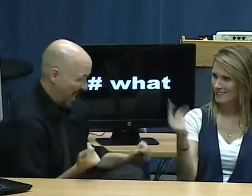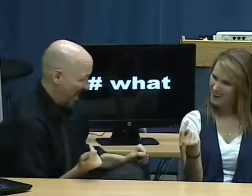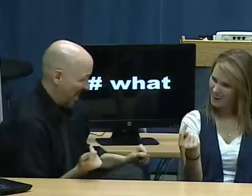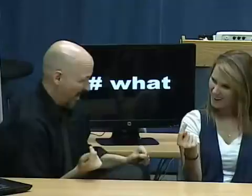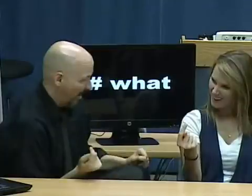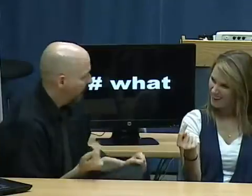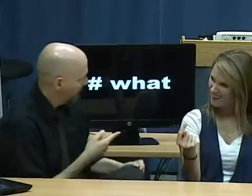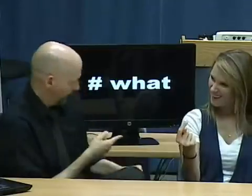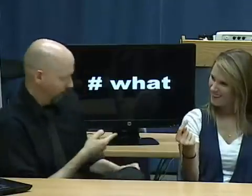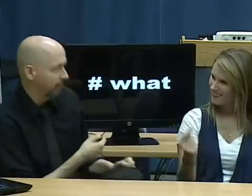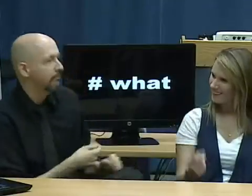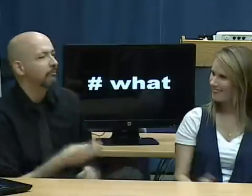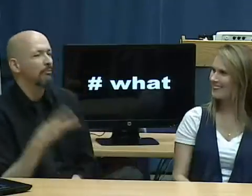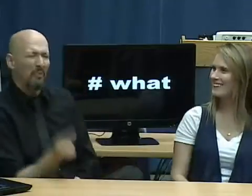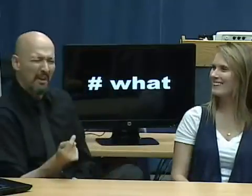#WHAT?!